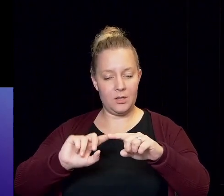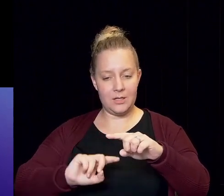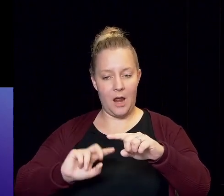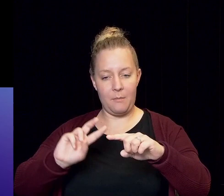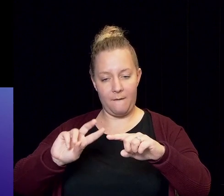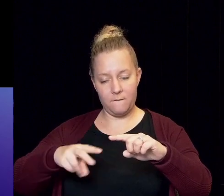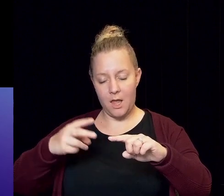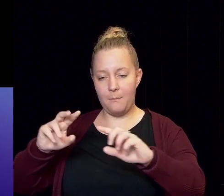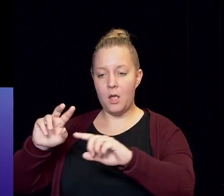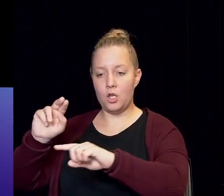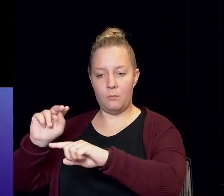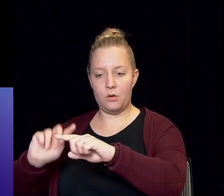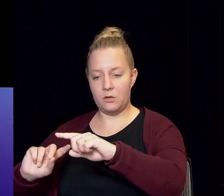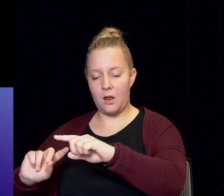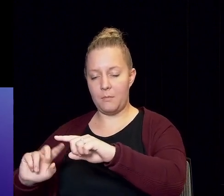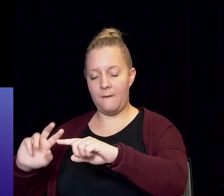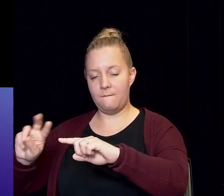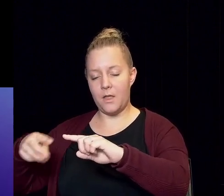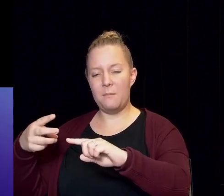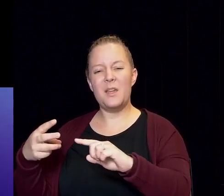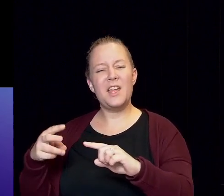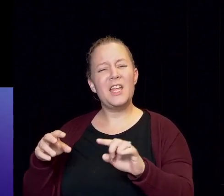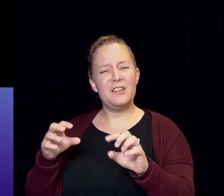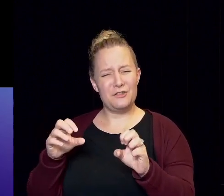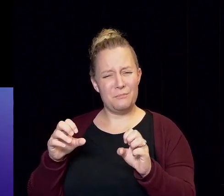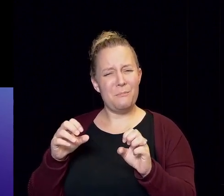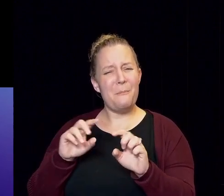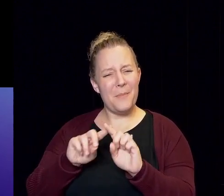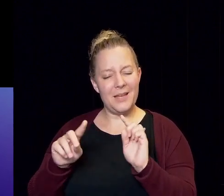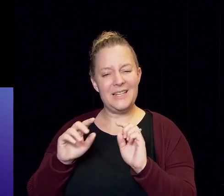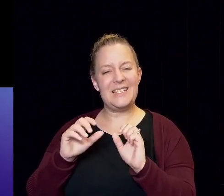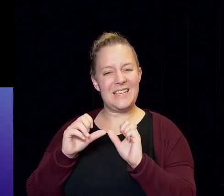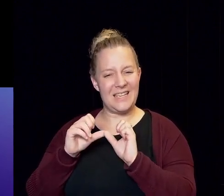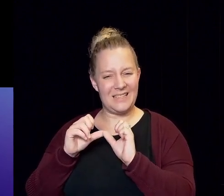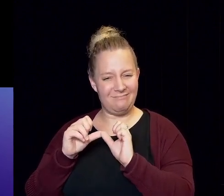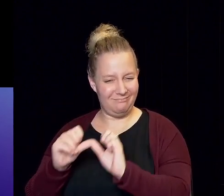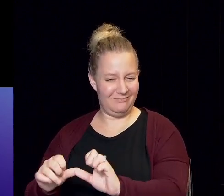again, to keep it so that it's kind of uniform, we just keep that same part over whole equals the